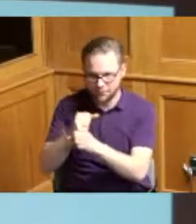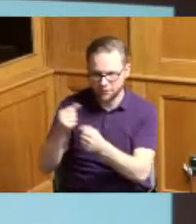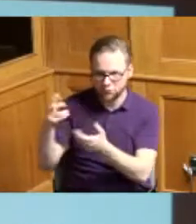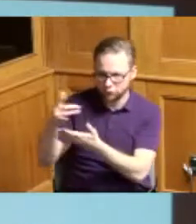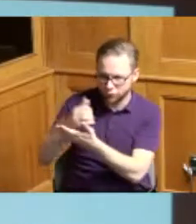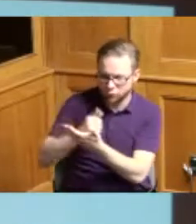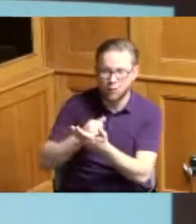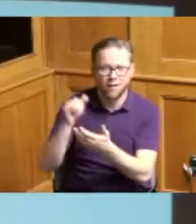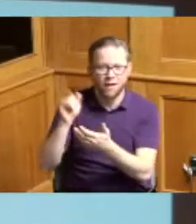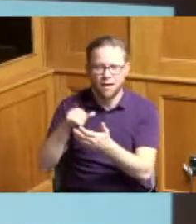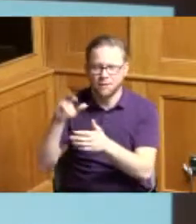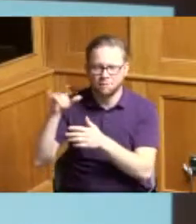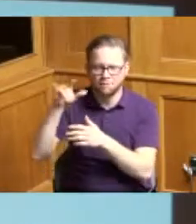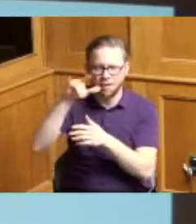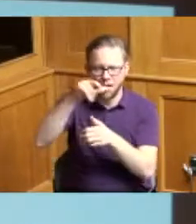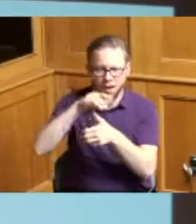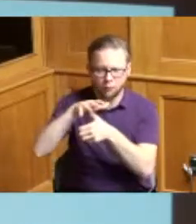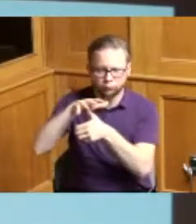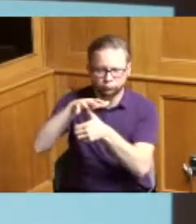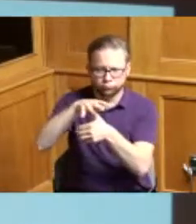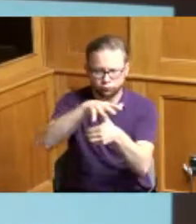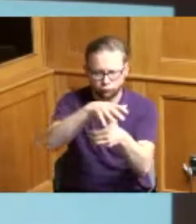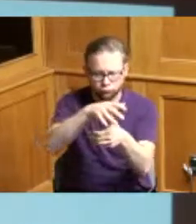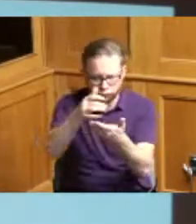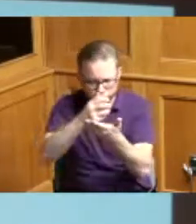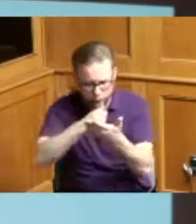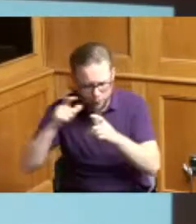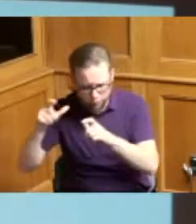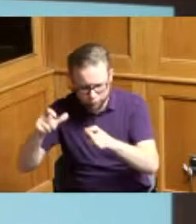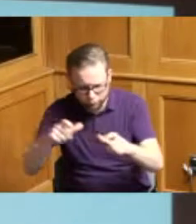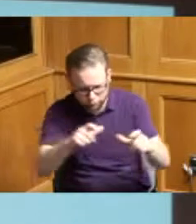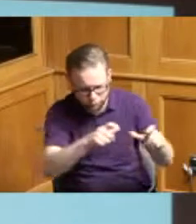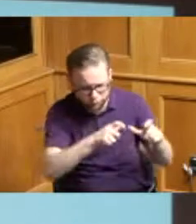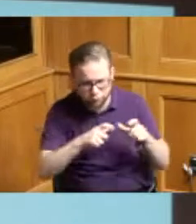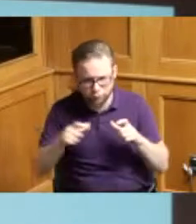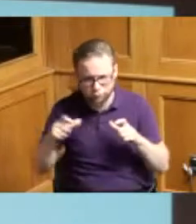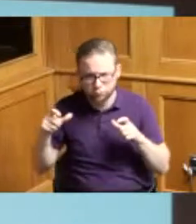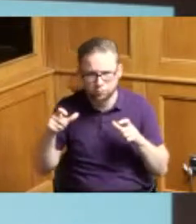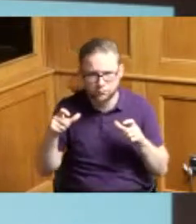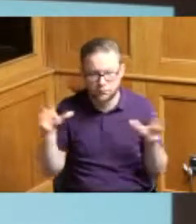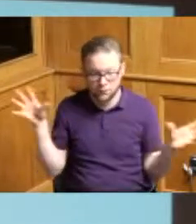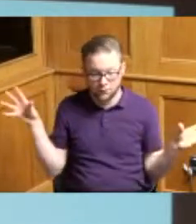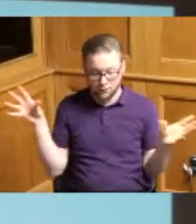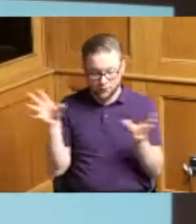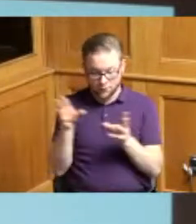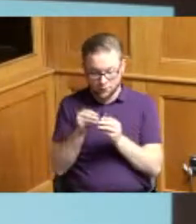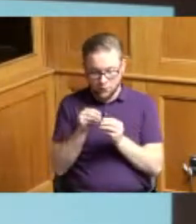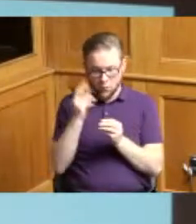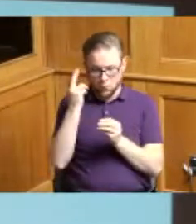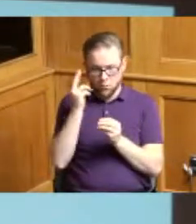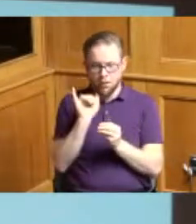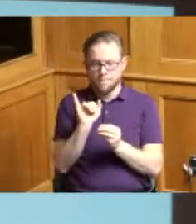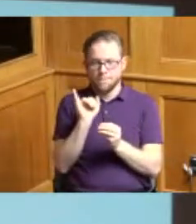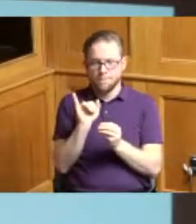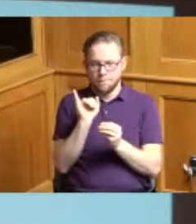surface area throughout the MSD service area we were able to determine how many billing units